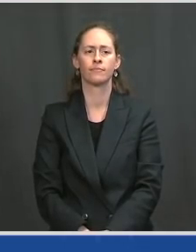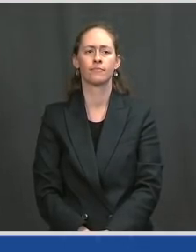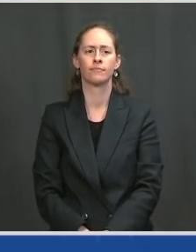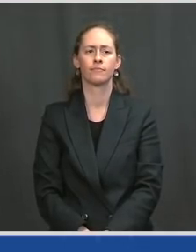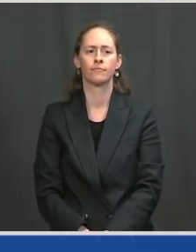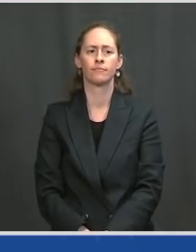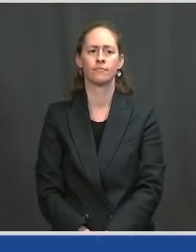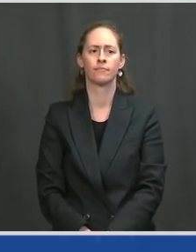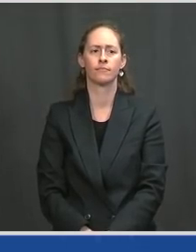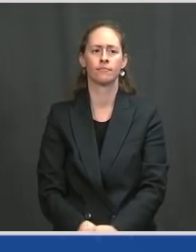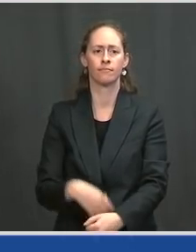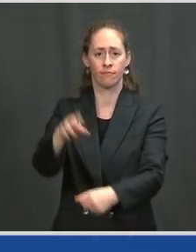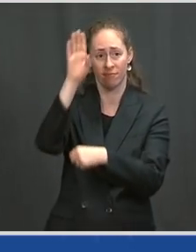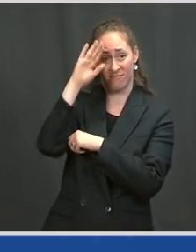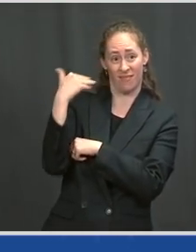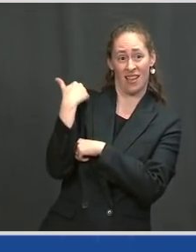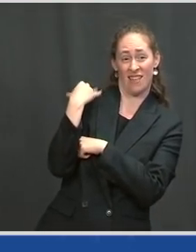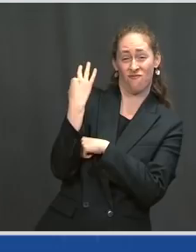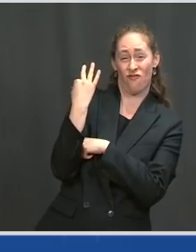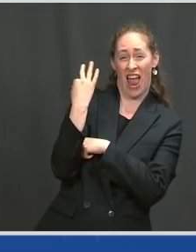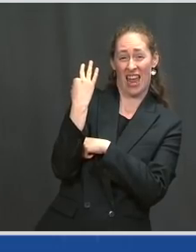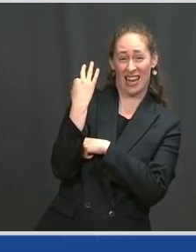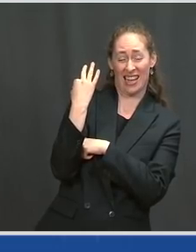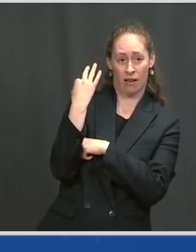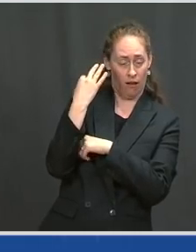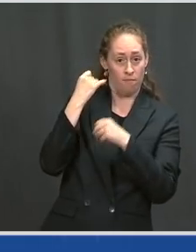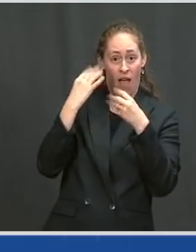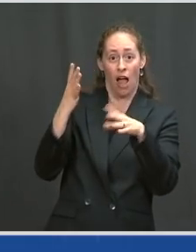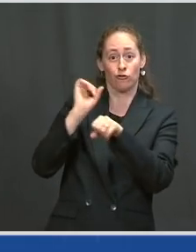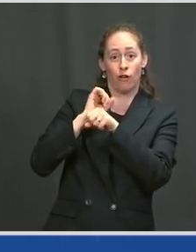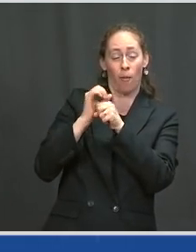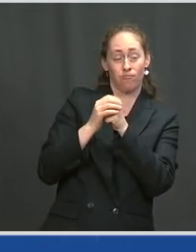In fact, altogether, since the time we took office,